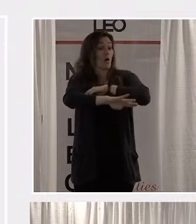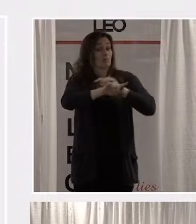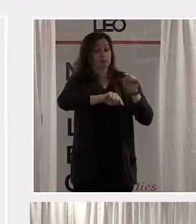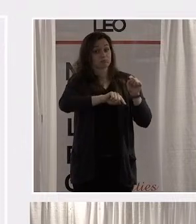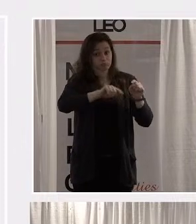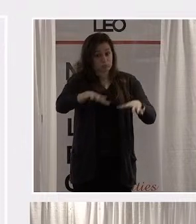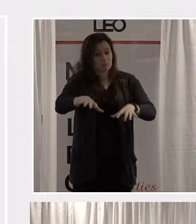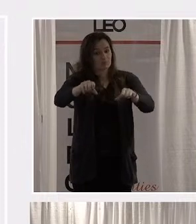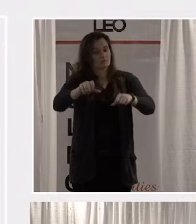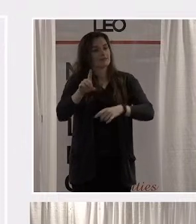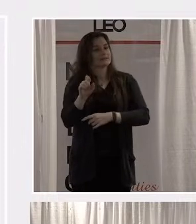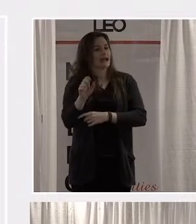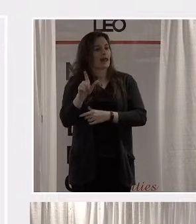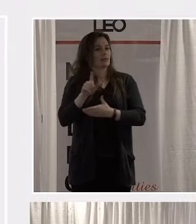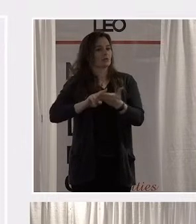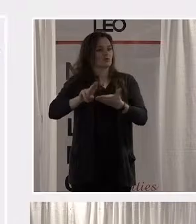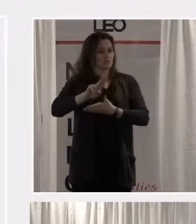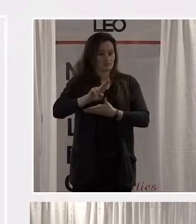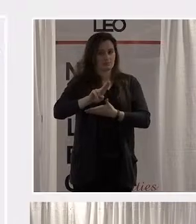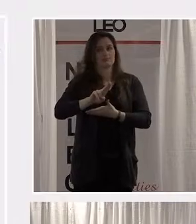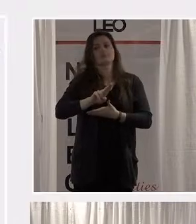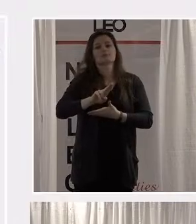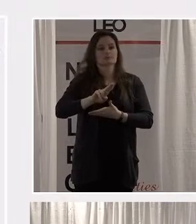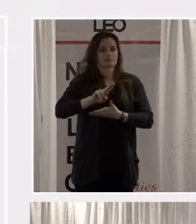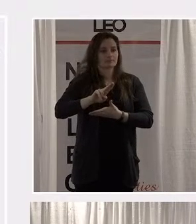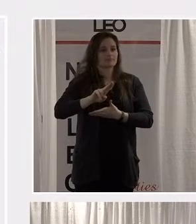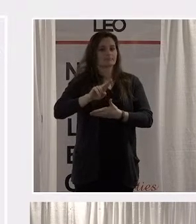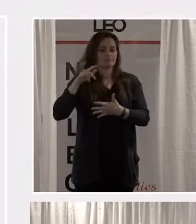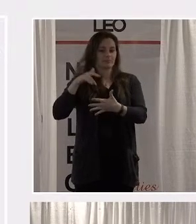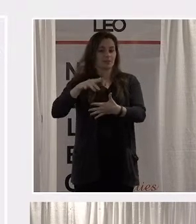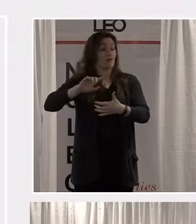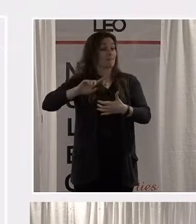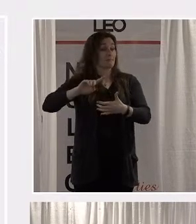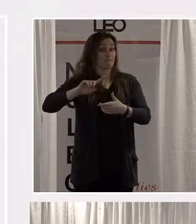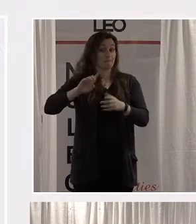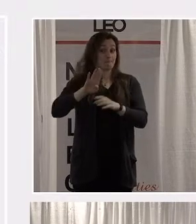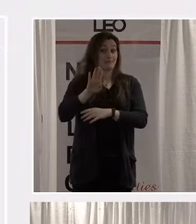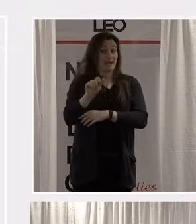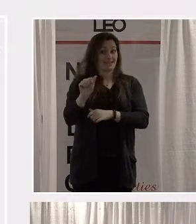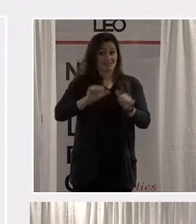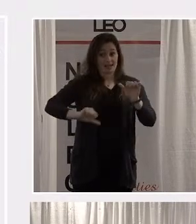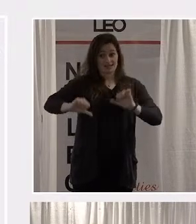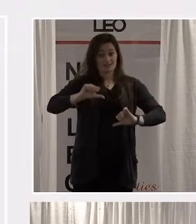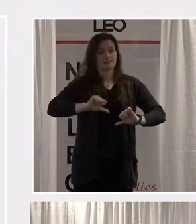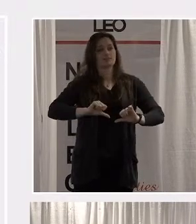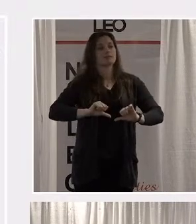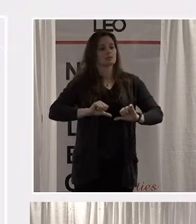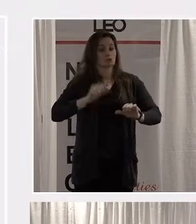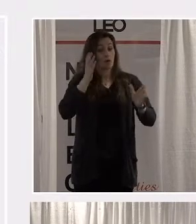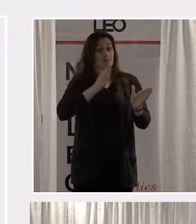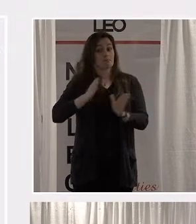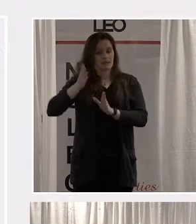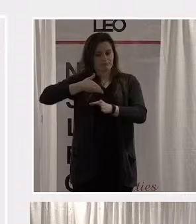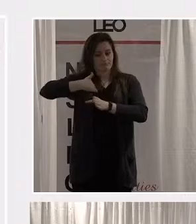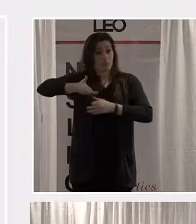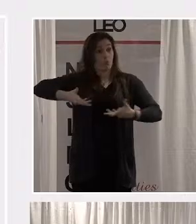TO START HER FIRST YEAR OF A BACHELOR OF SCIENCE AND PLANS TO MAJOR IN NEUROSCIENCE.